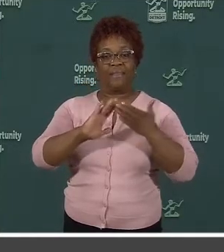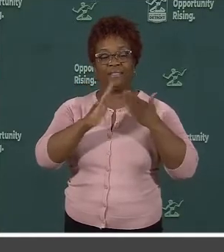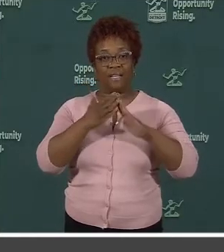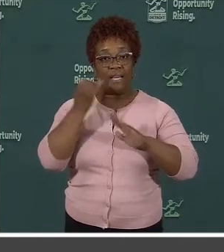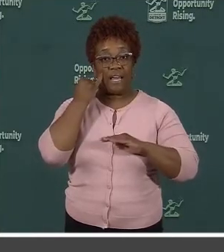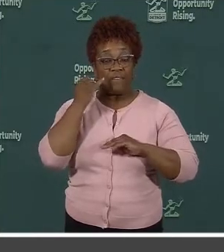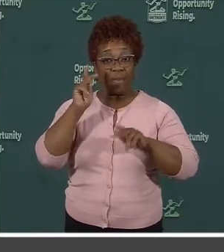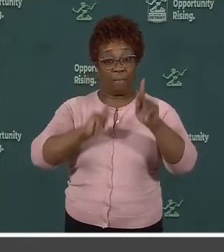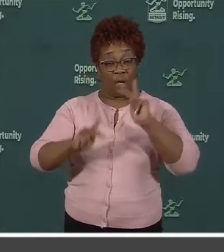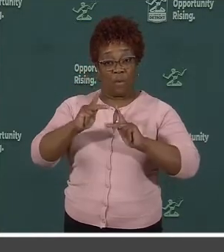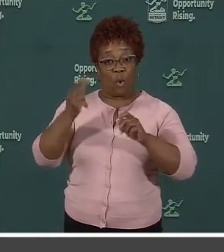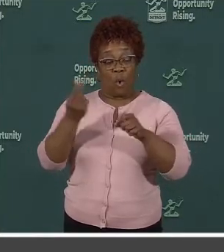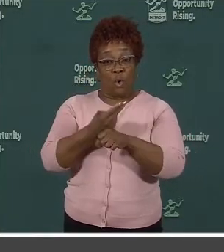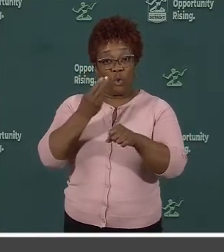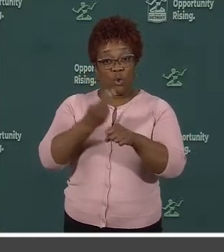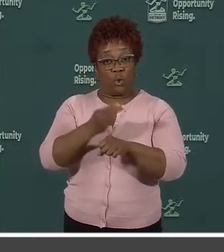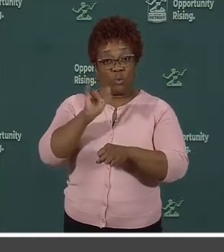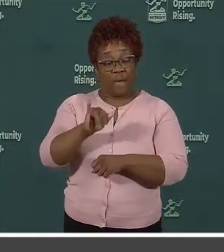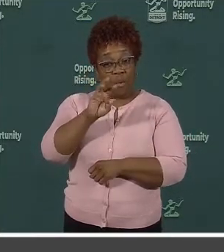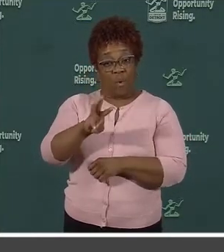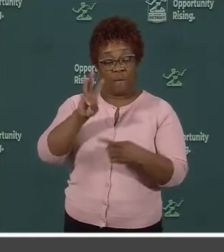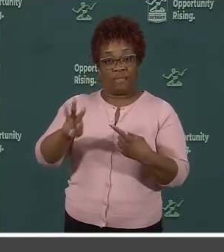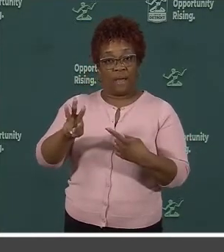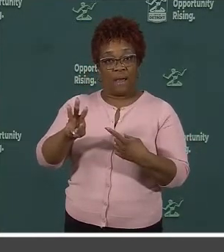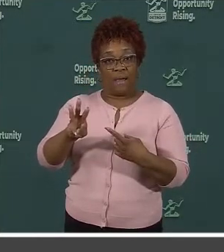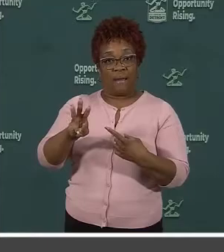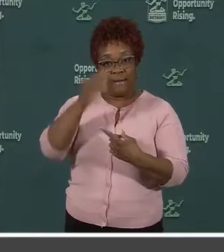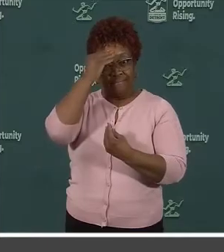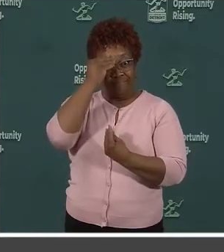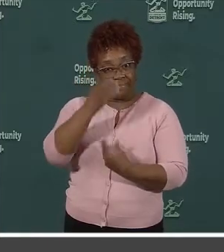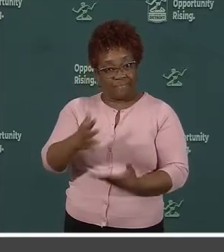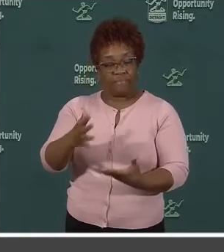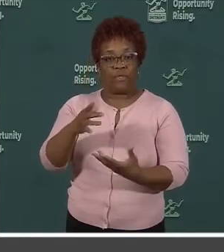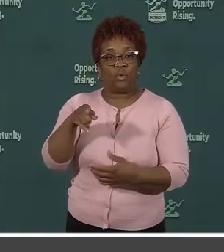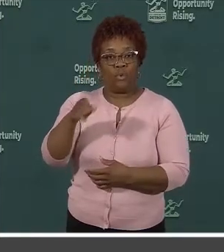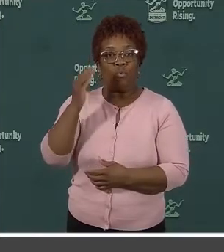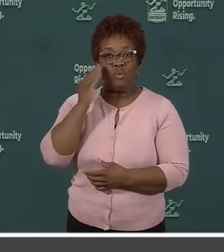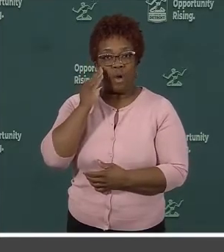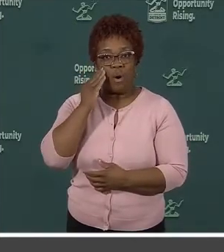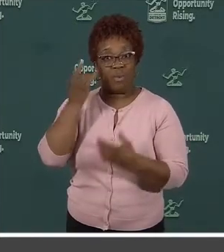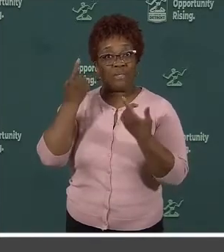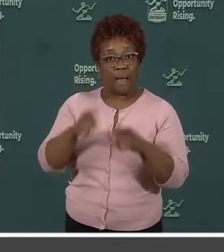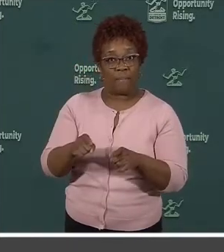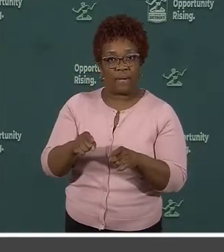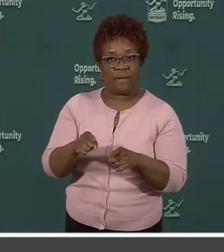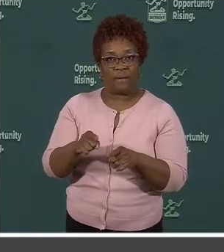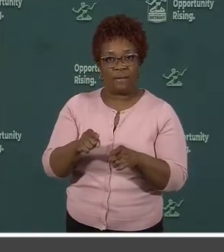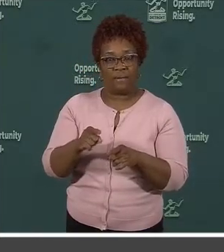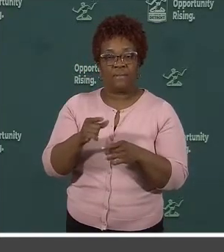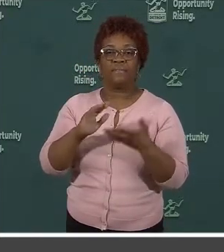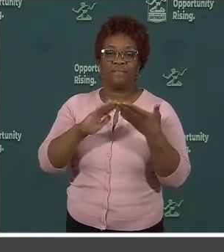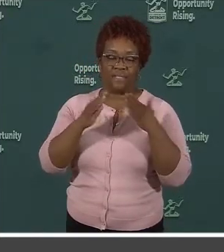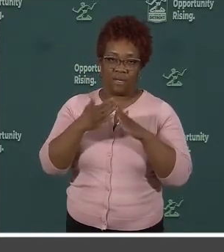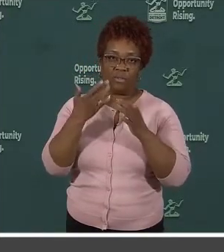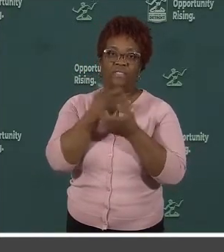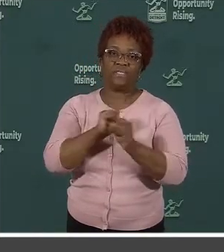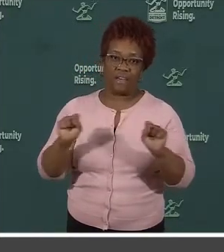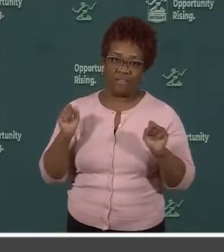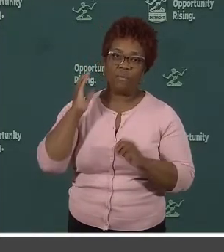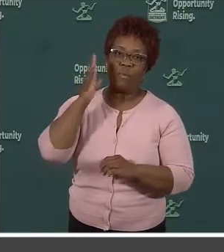YOU KNOW AND WITH THE POLICE DEPARTMENT WE CAN MAKE THIS CITY A LOT SAFER AND AS THE YEAR GOES ON YOU'RE GOING TO HEAR MORE STRATEGIES AND